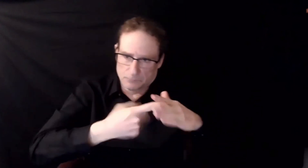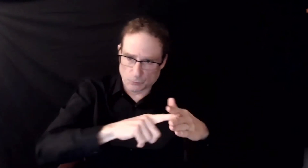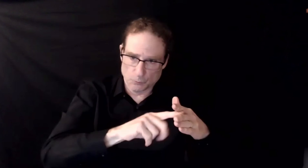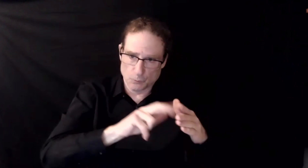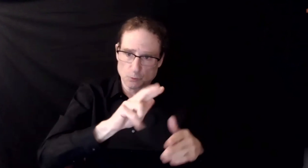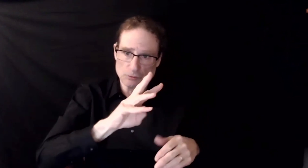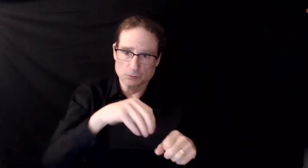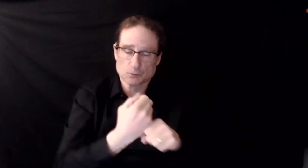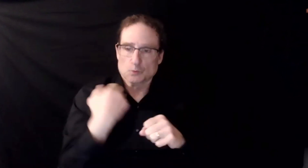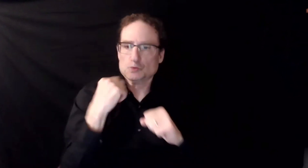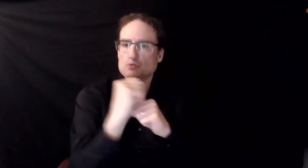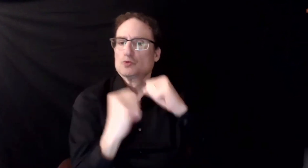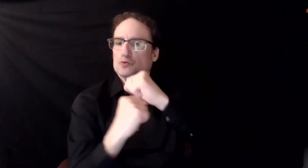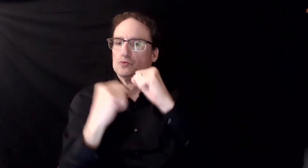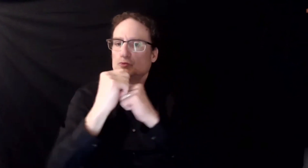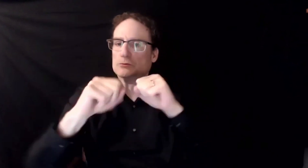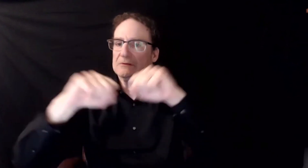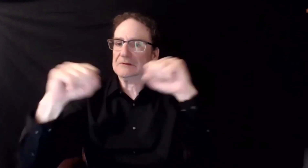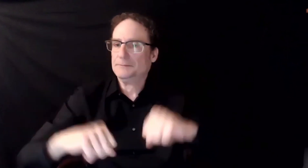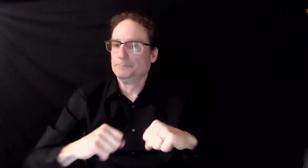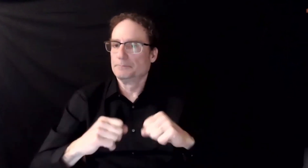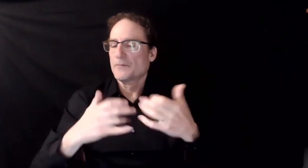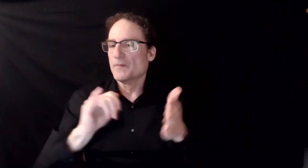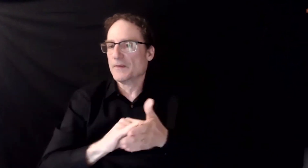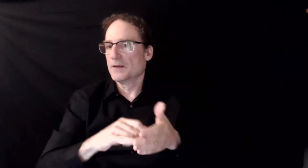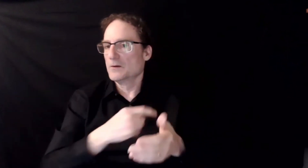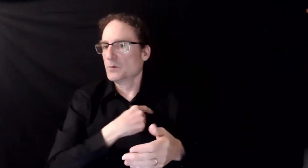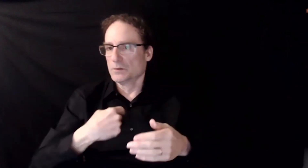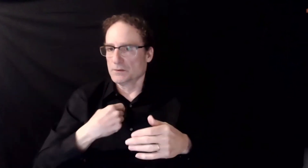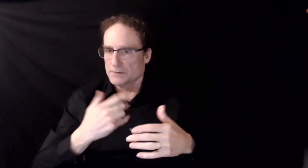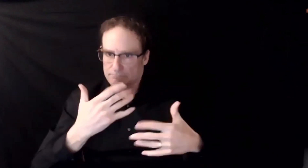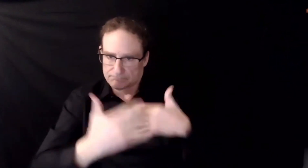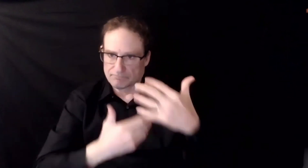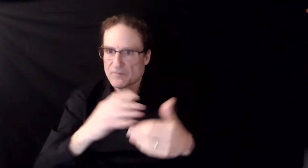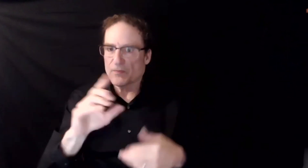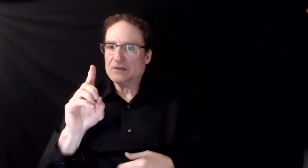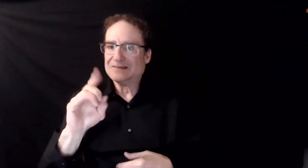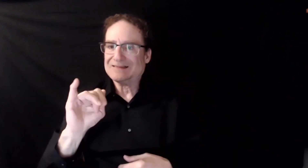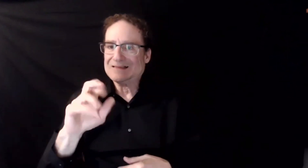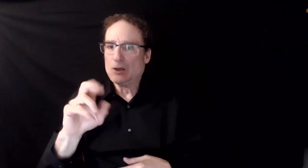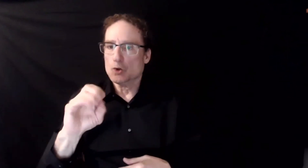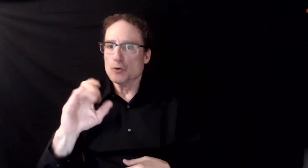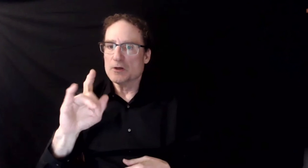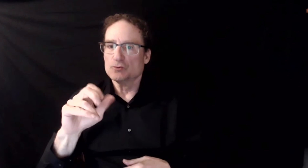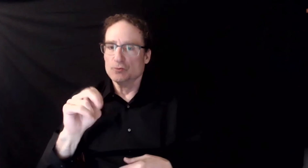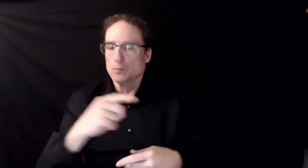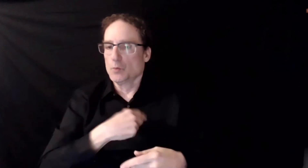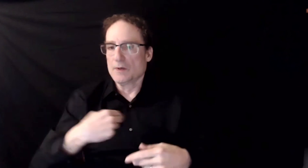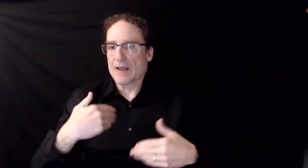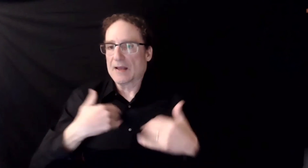that I've mentioned, Curt, as he mentioned, we really started the structure and the foundation that we needed,